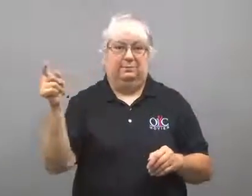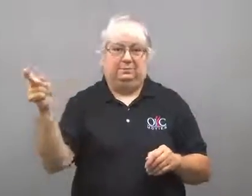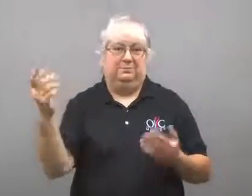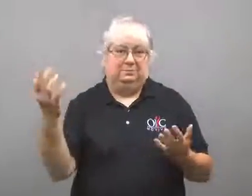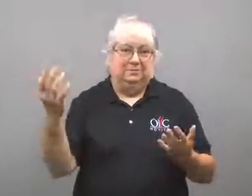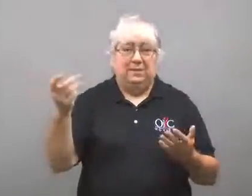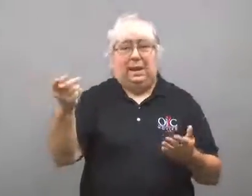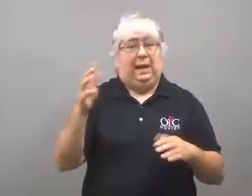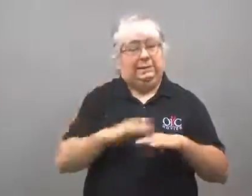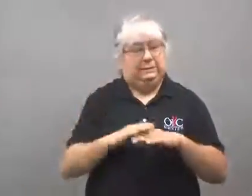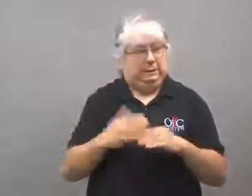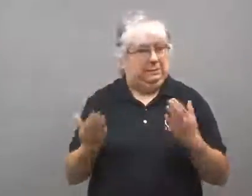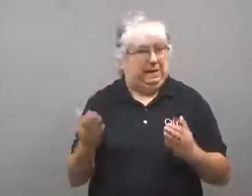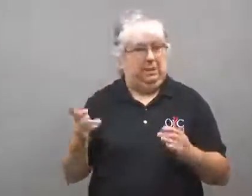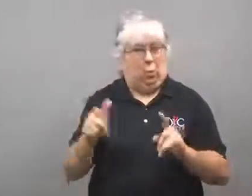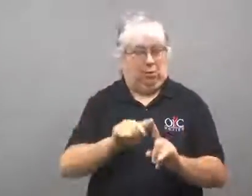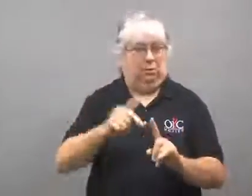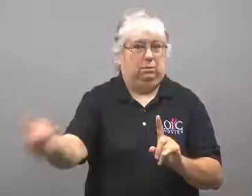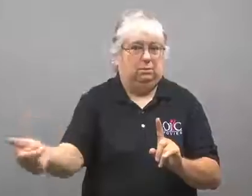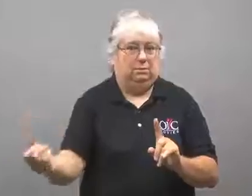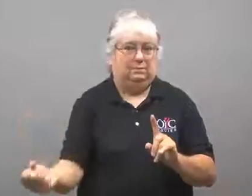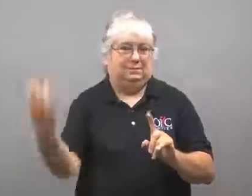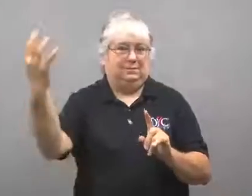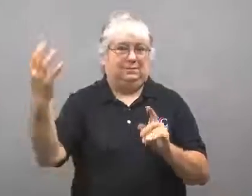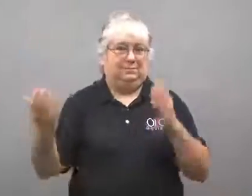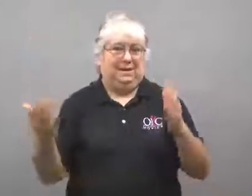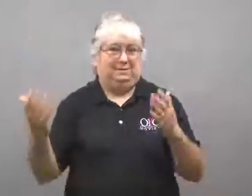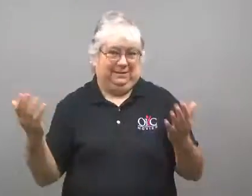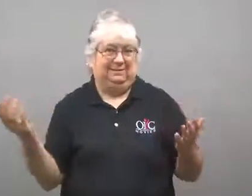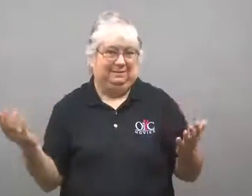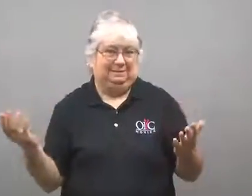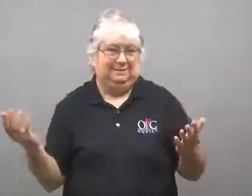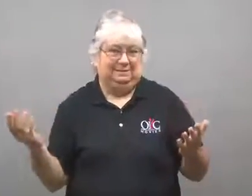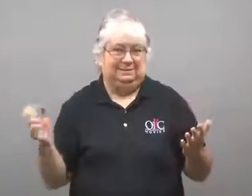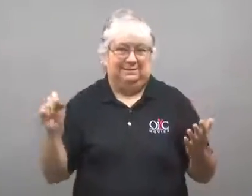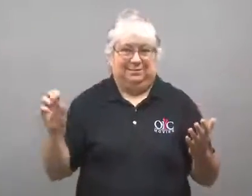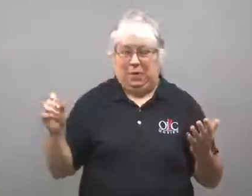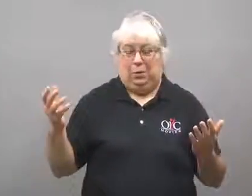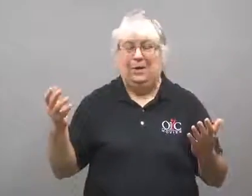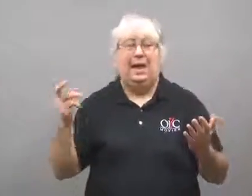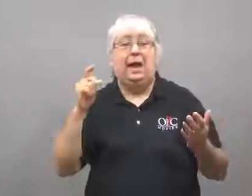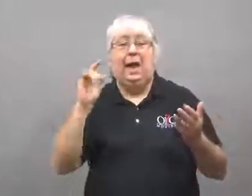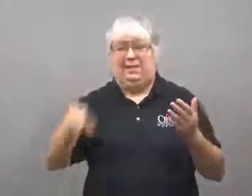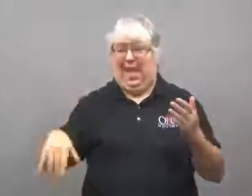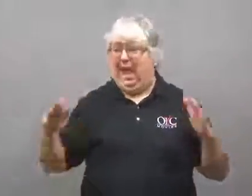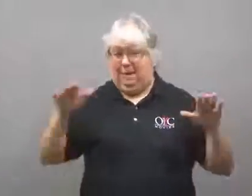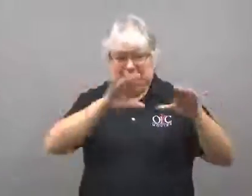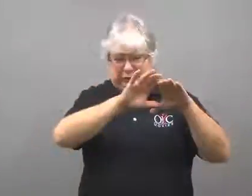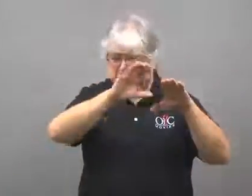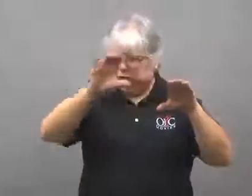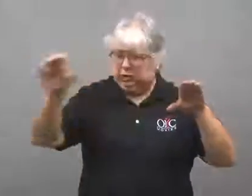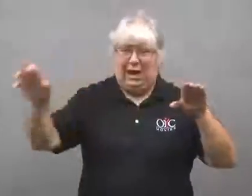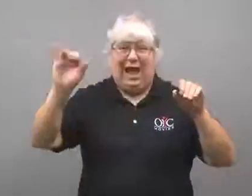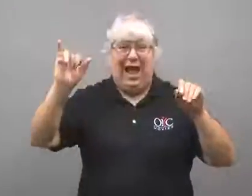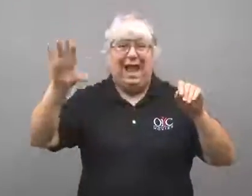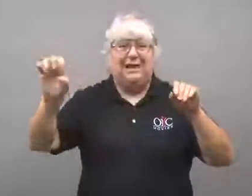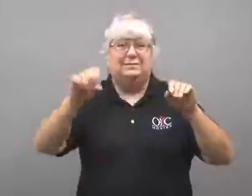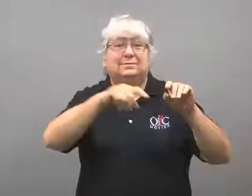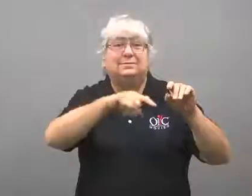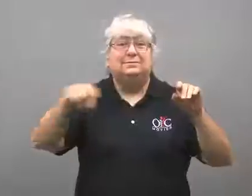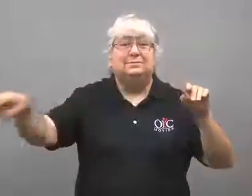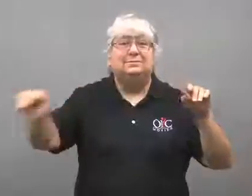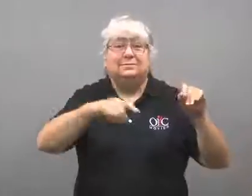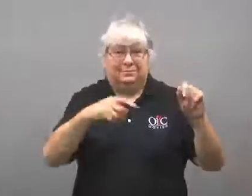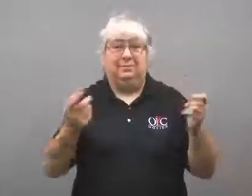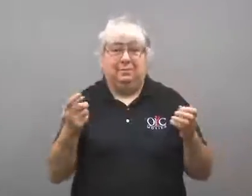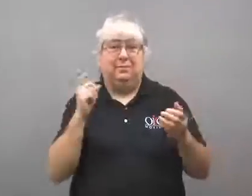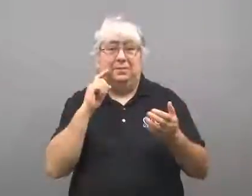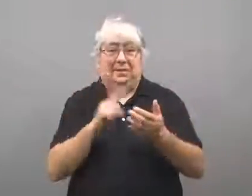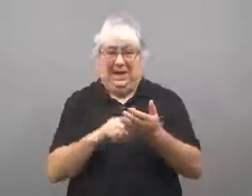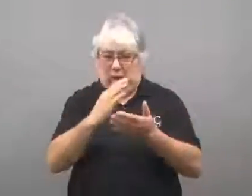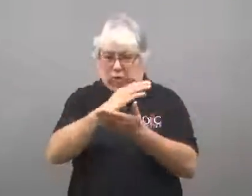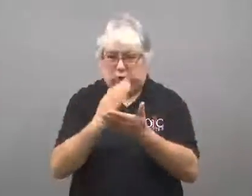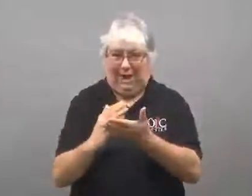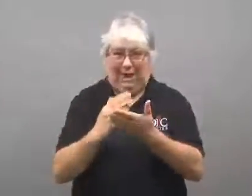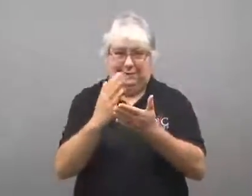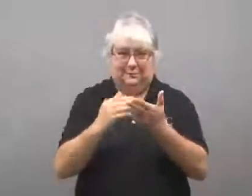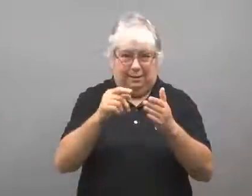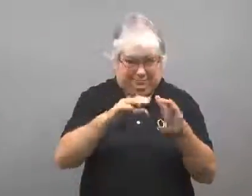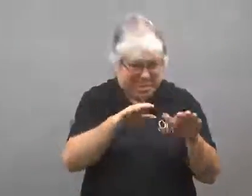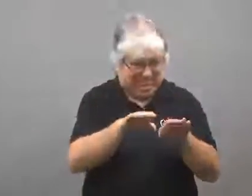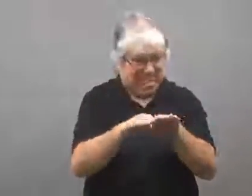There are warnings out that it may also erupt.